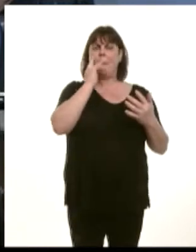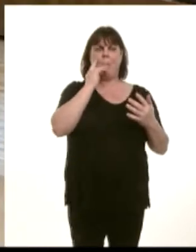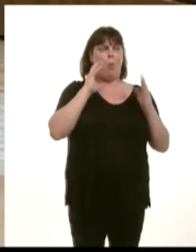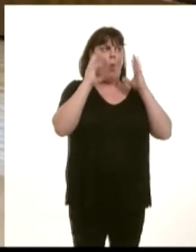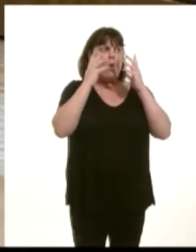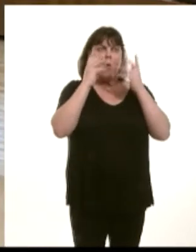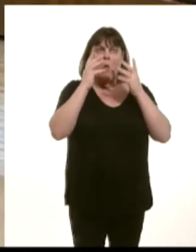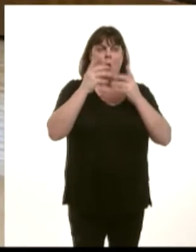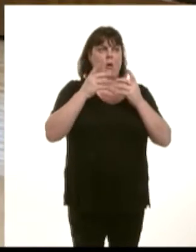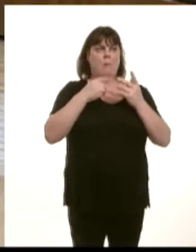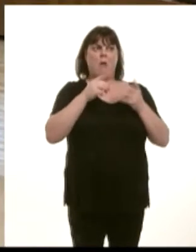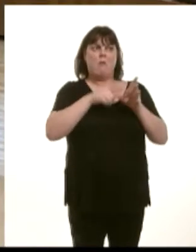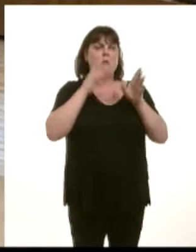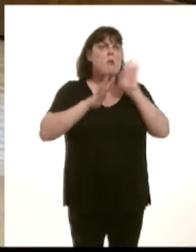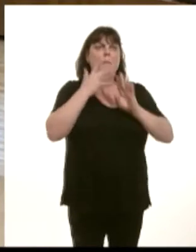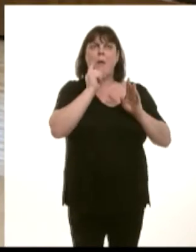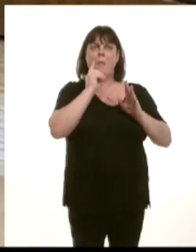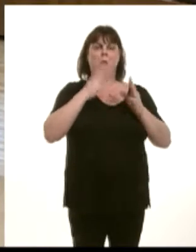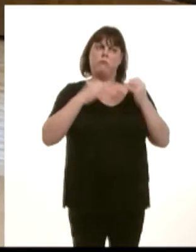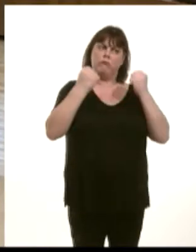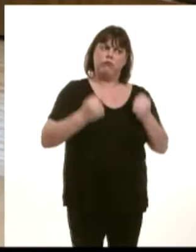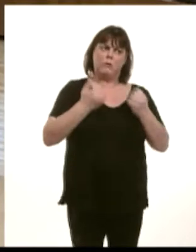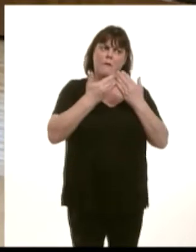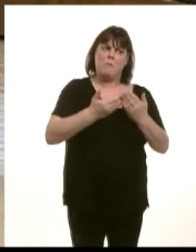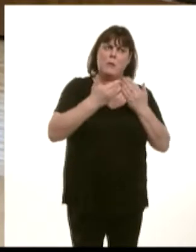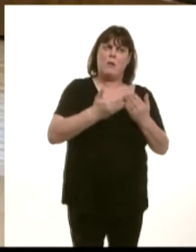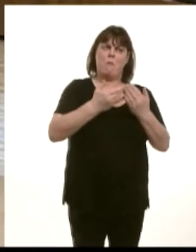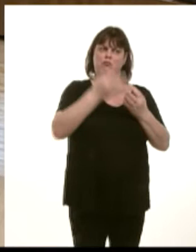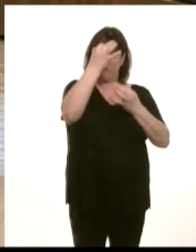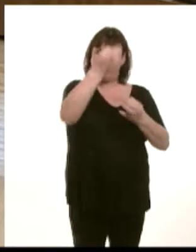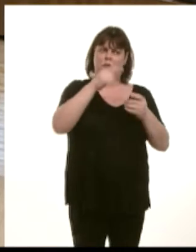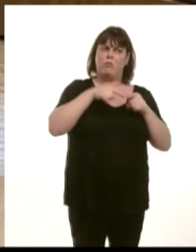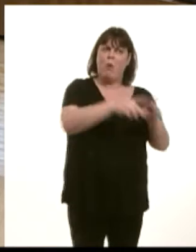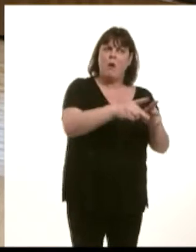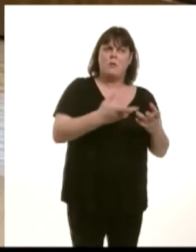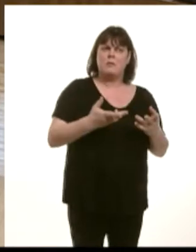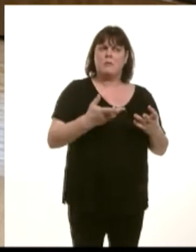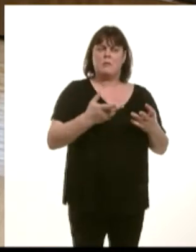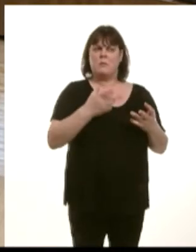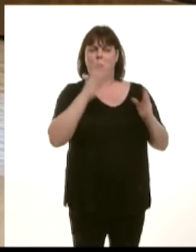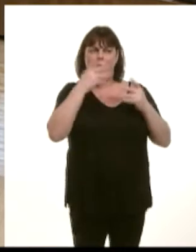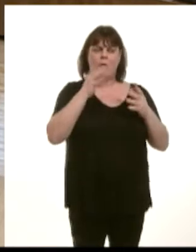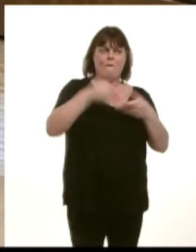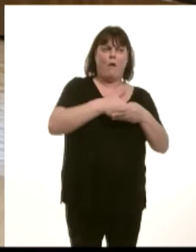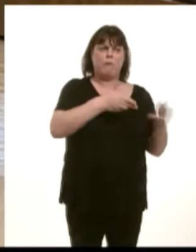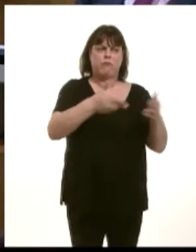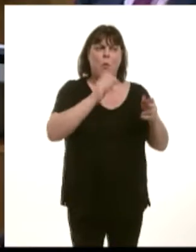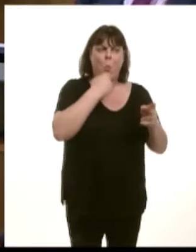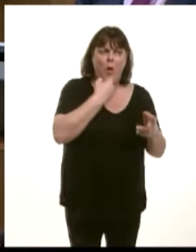Carwyn Jones: I think they’re as good as they can be. There is always scope, of course, to see how things can be improved, but the faith communities